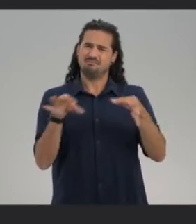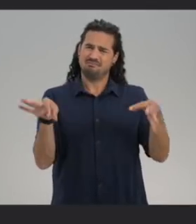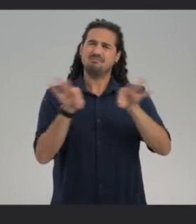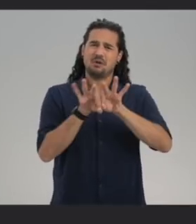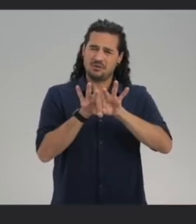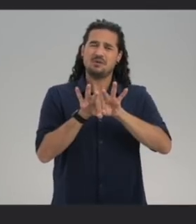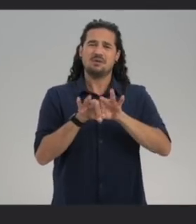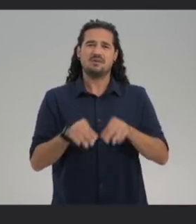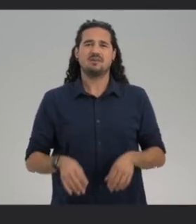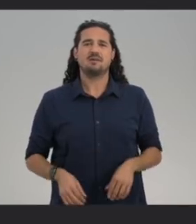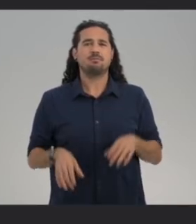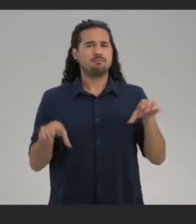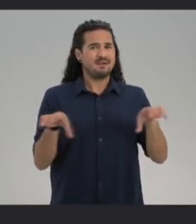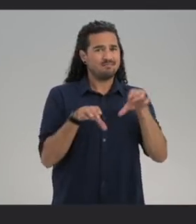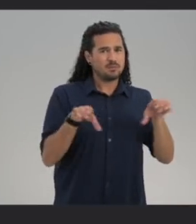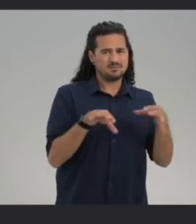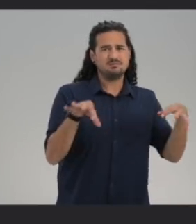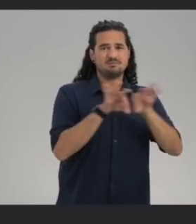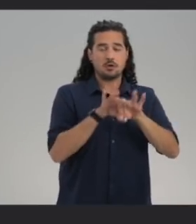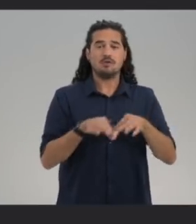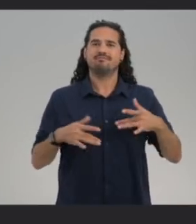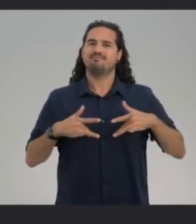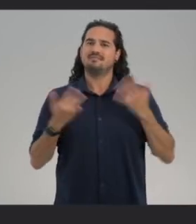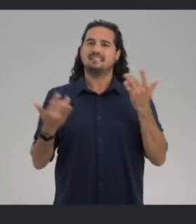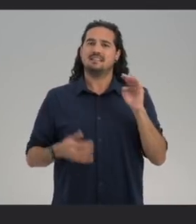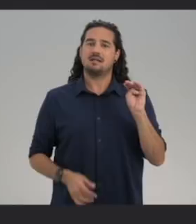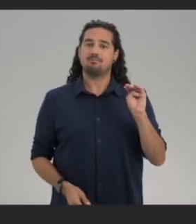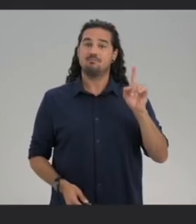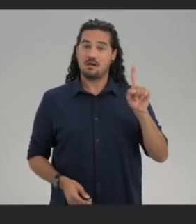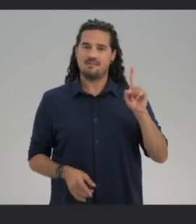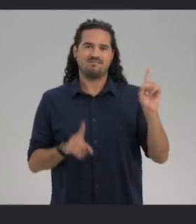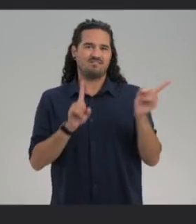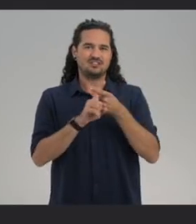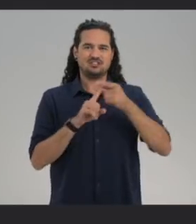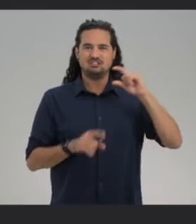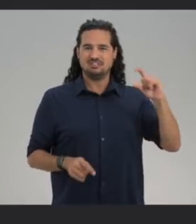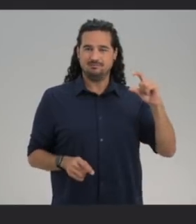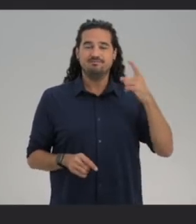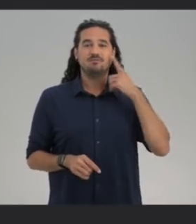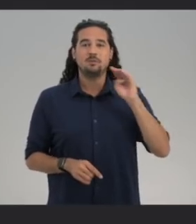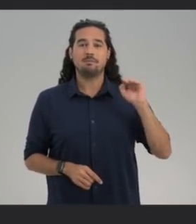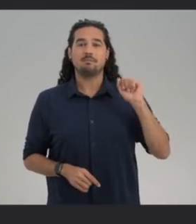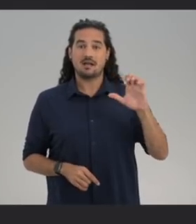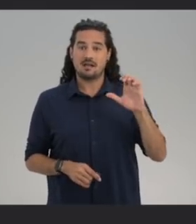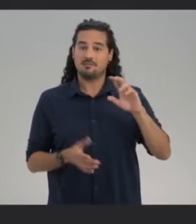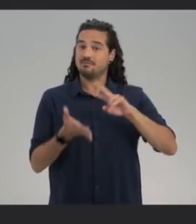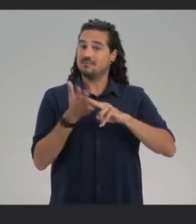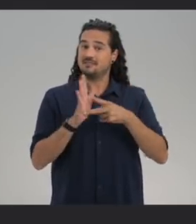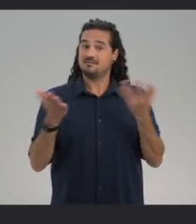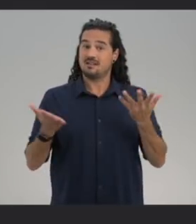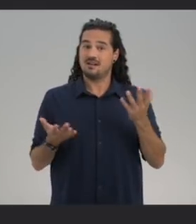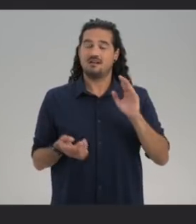And we're thrilled that M1, our first chip for the Mac, enables MacBook Air to do things that were previously impossible